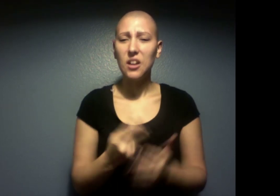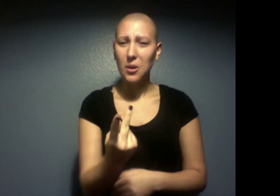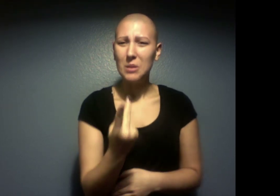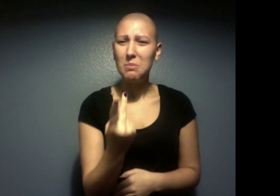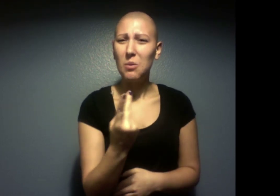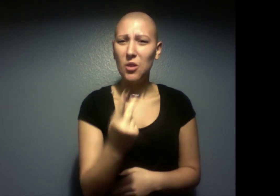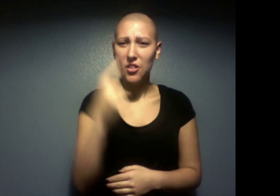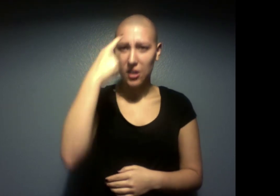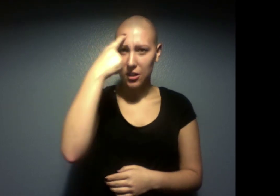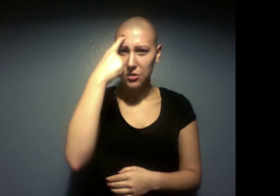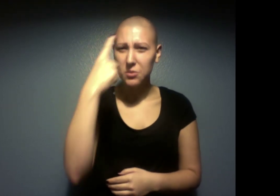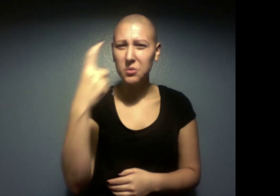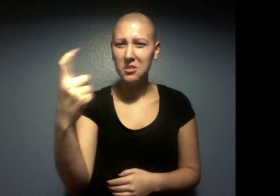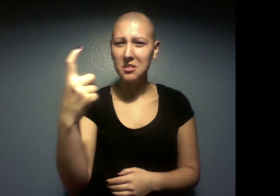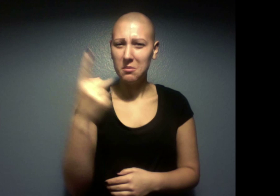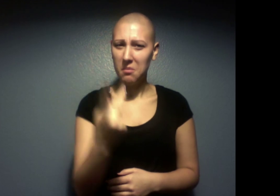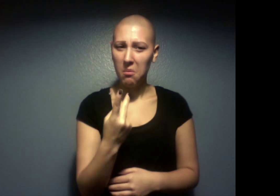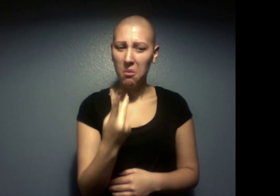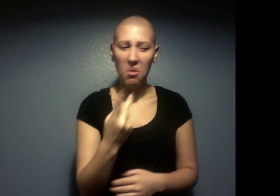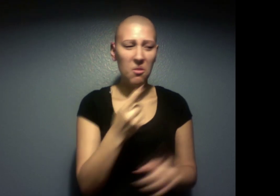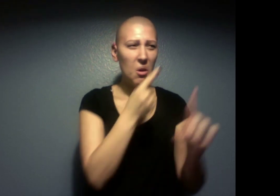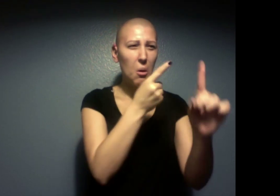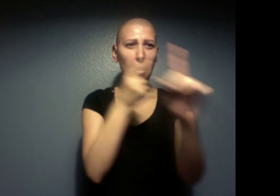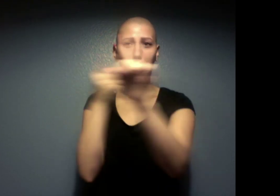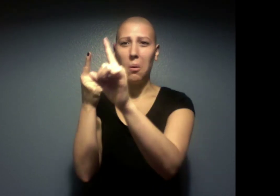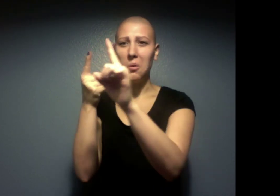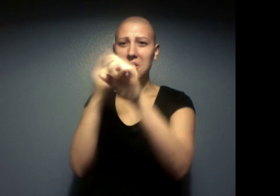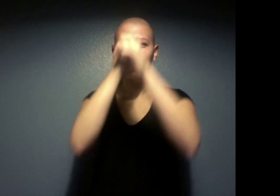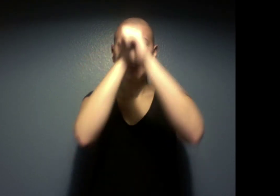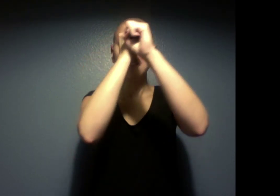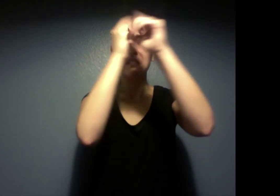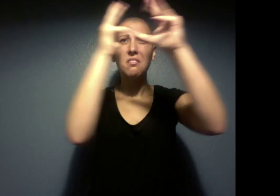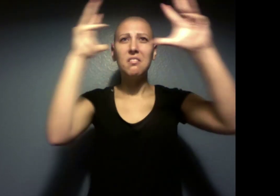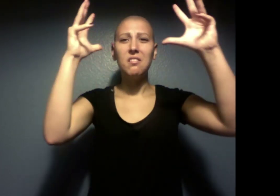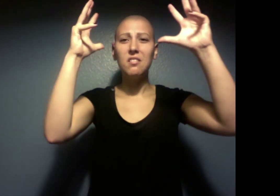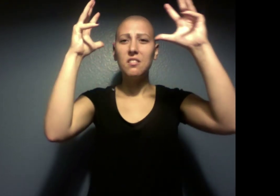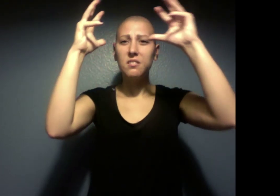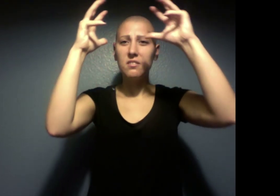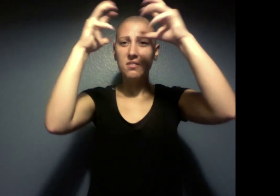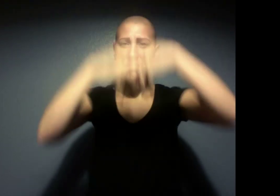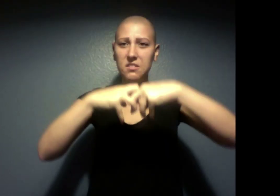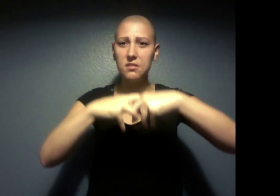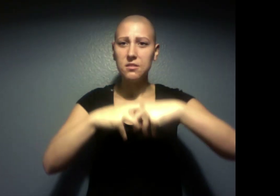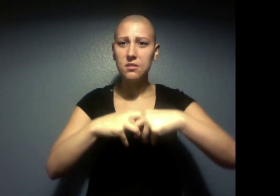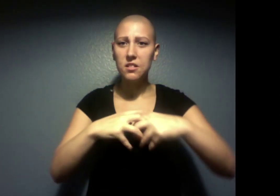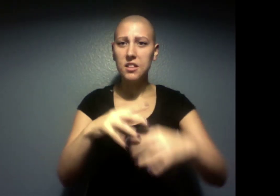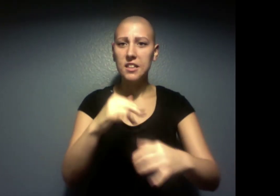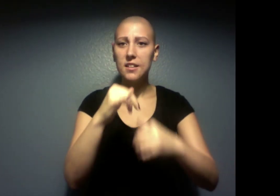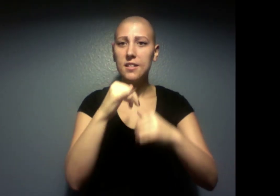You knocked down both our towers